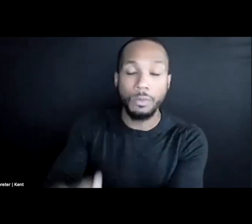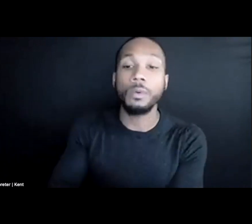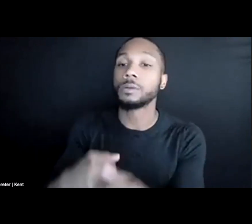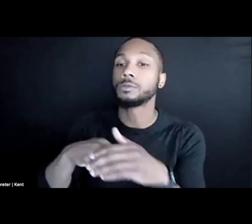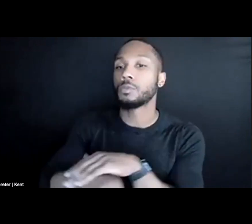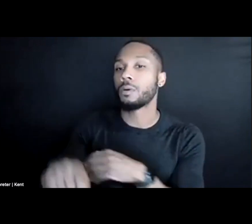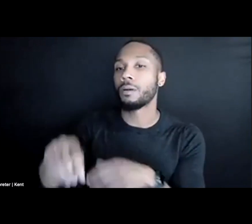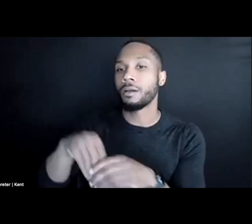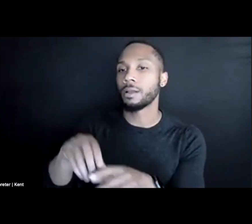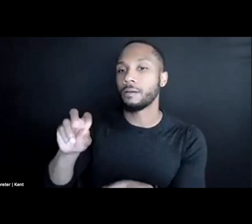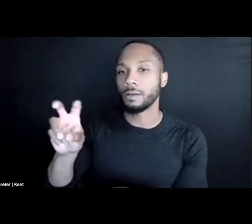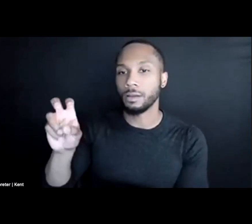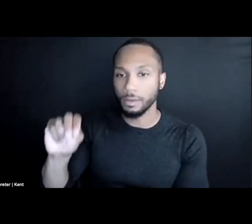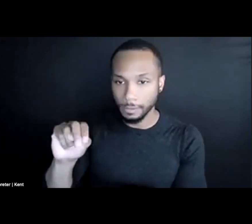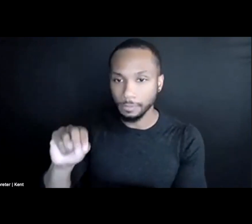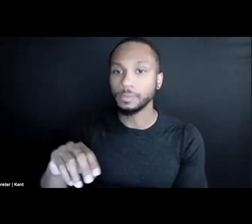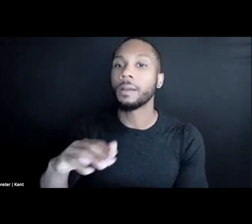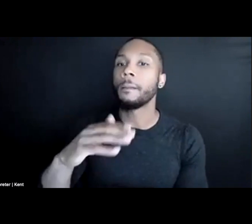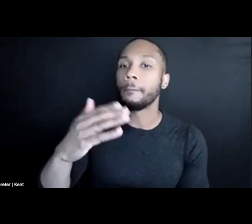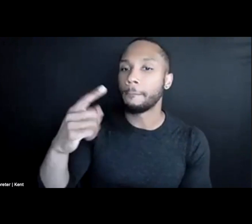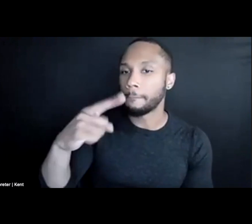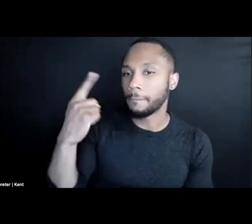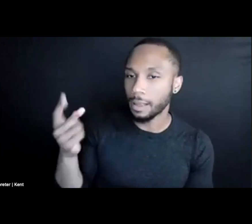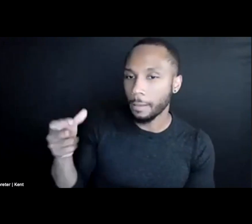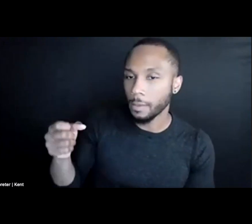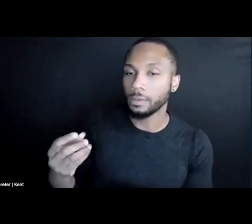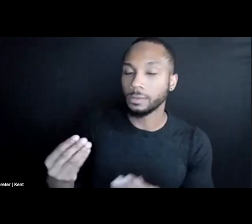Black milk nourished me I can only shout omens